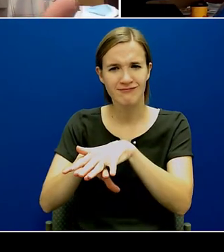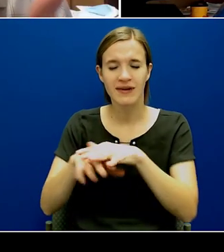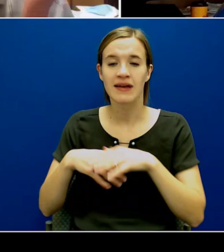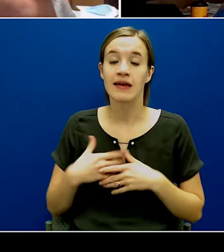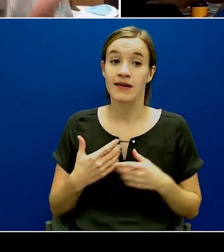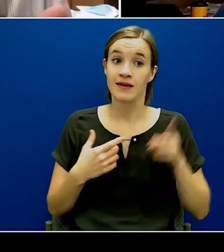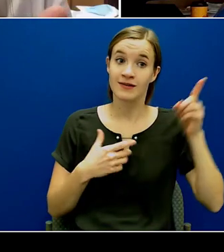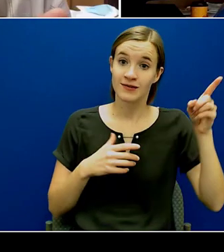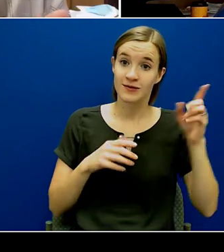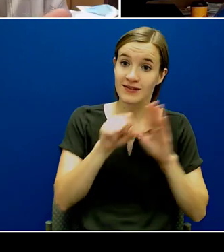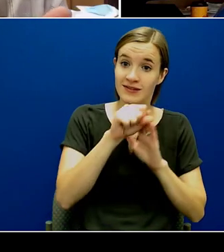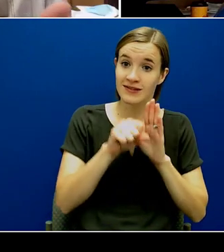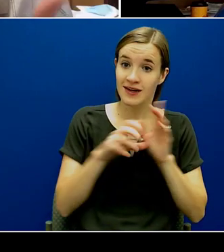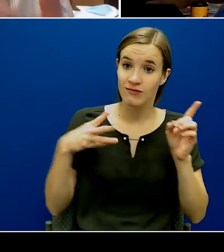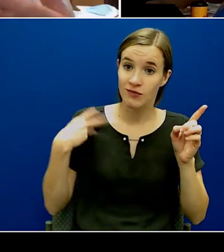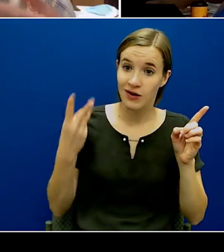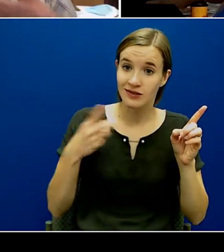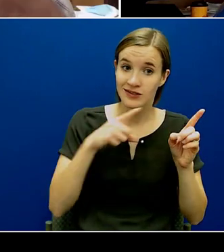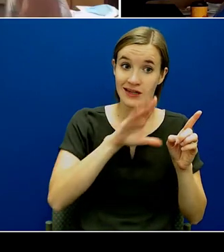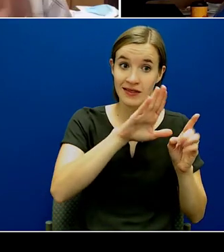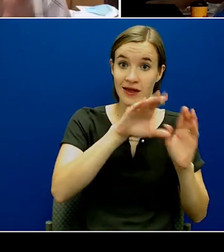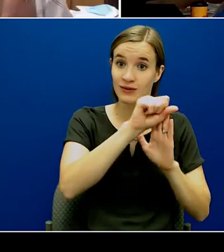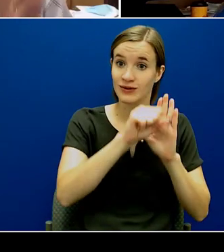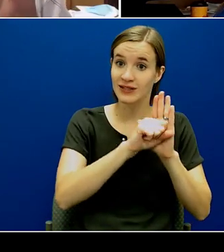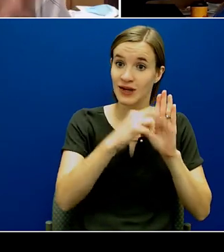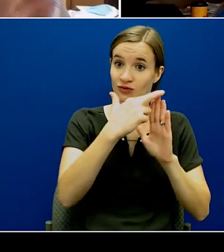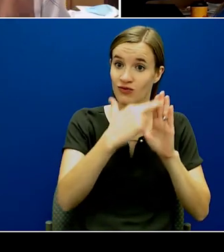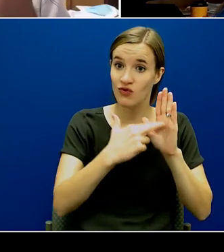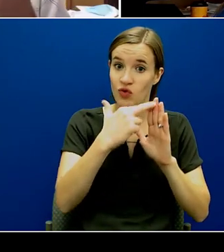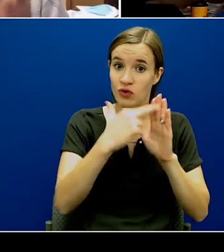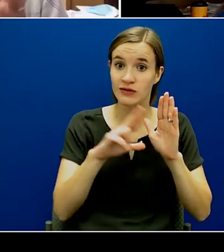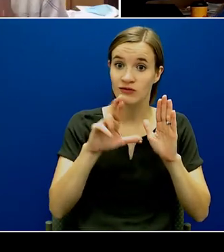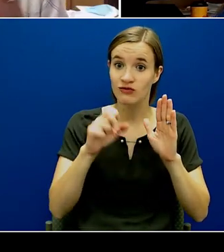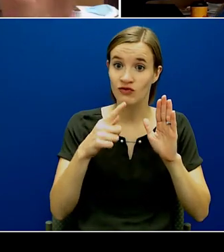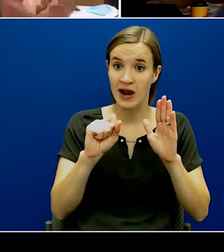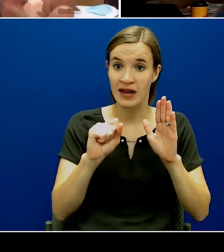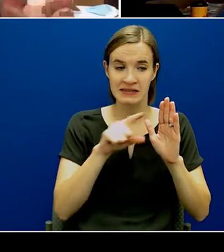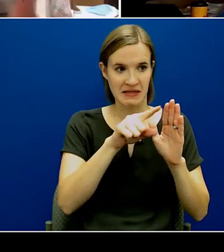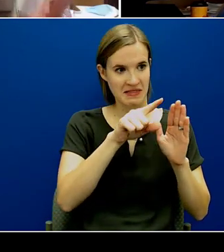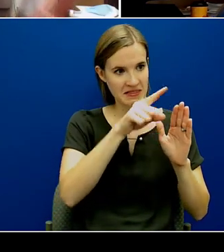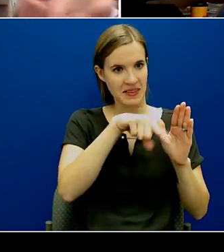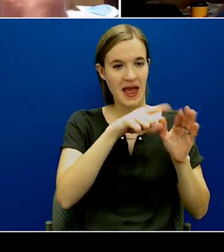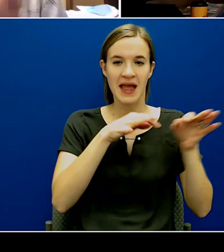who need transportation. And so it wasn't based on a specific group, it could be a